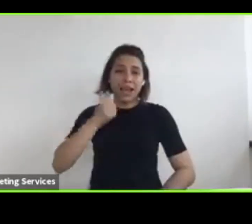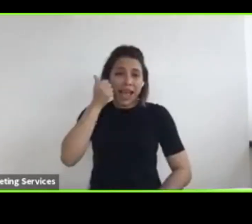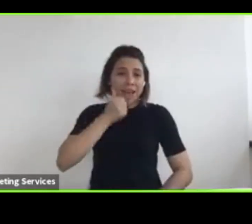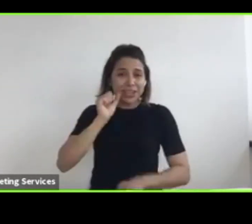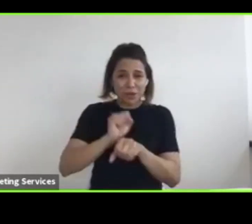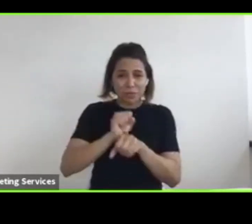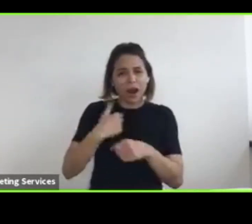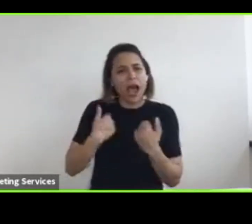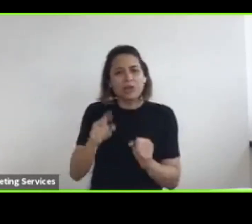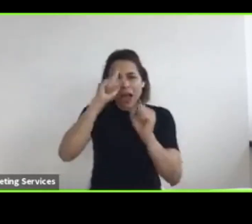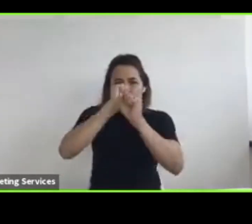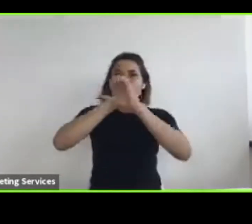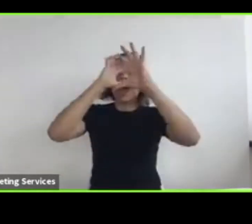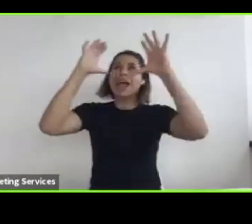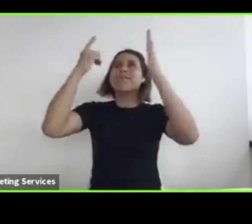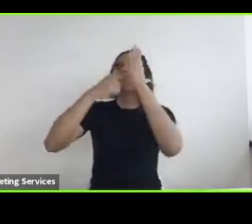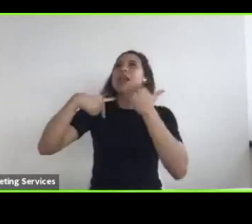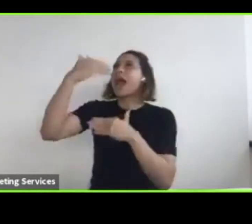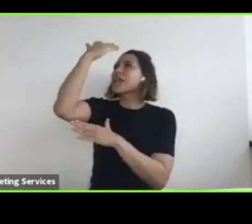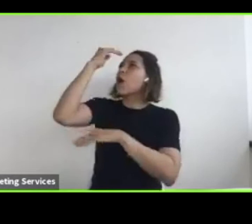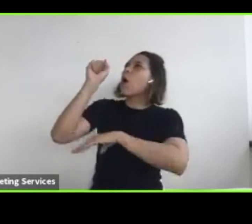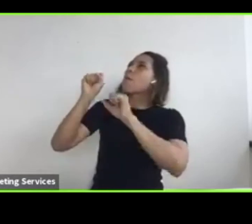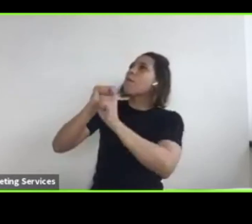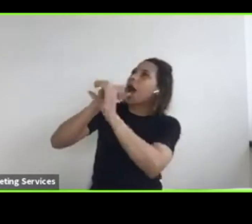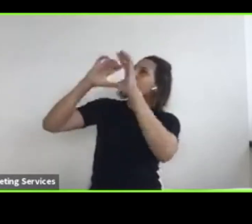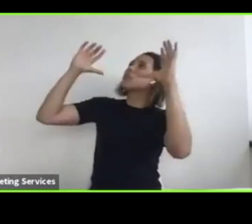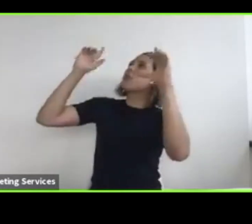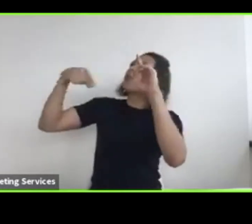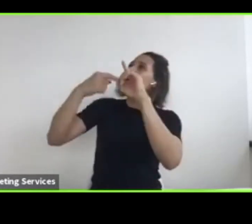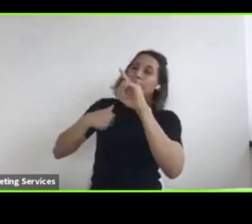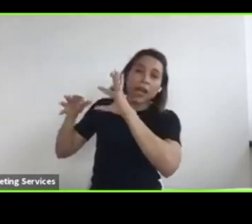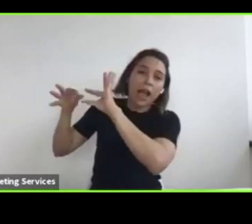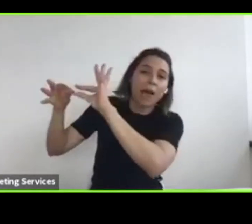WE COME TOGETHER WITH GOOD INTENTION, ENOUGH TIME, AND SUPPORT. AND NOW, MORE THAN EVER